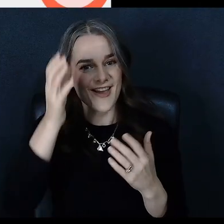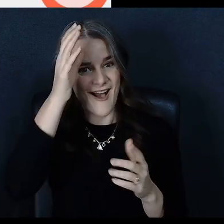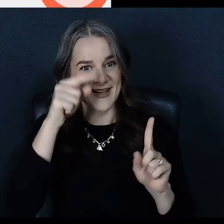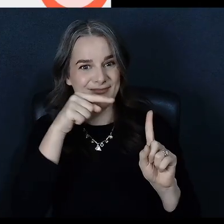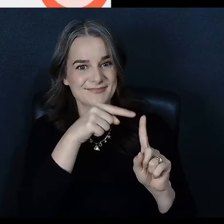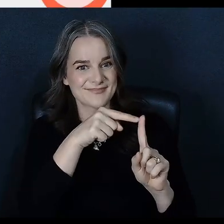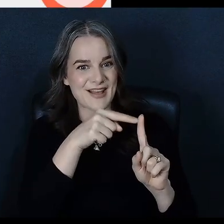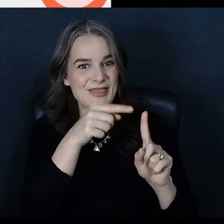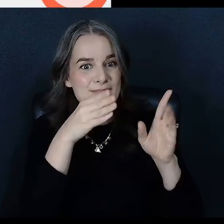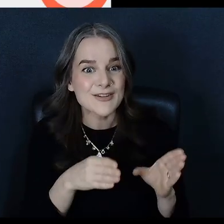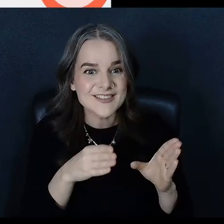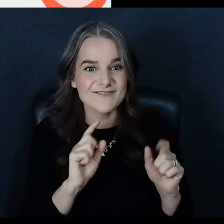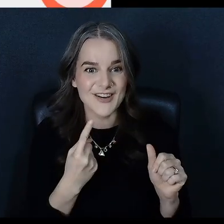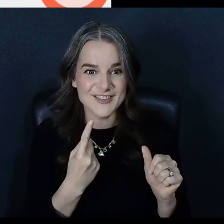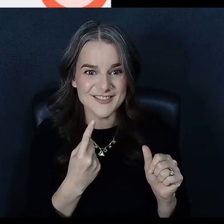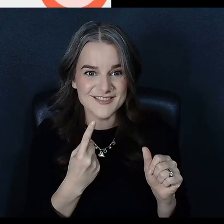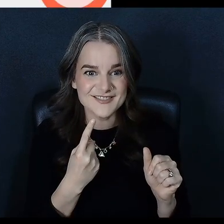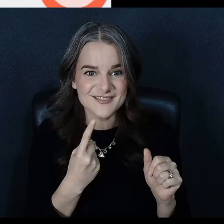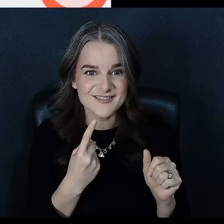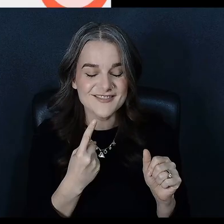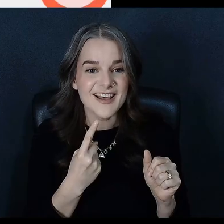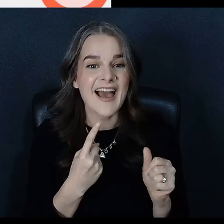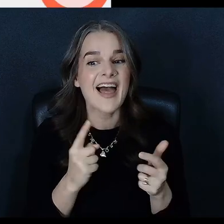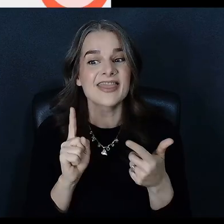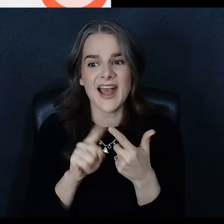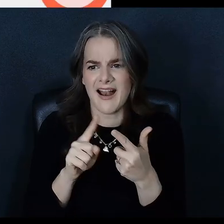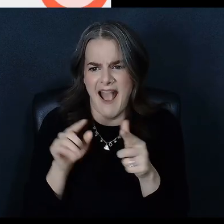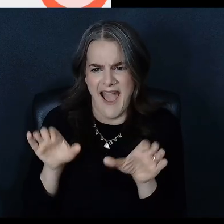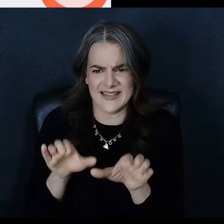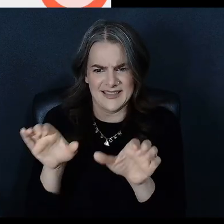And then the activity-- the activity is key here.